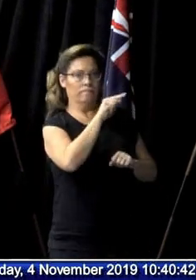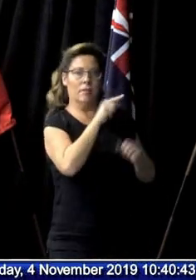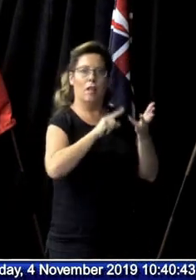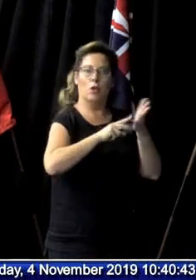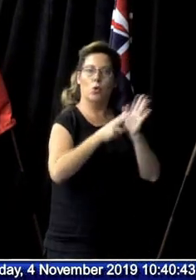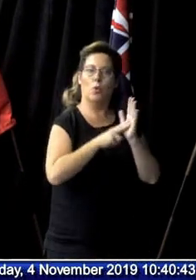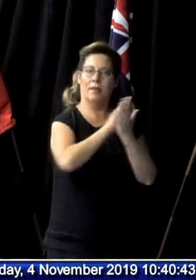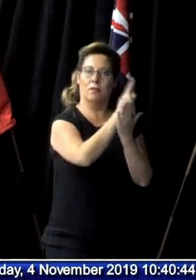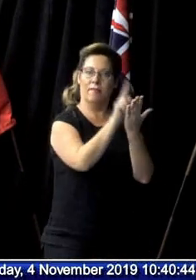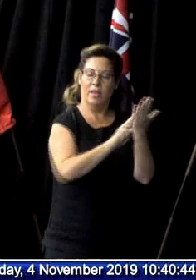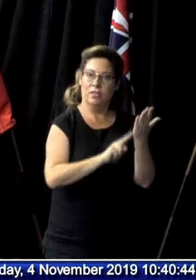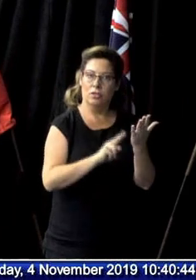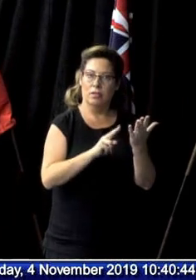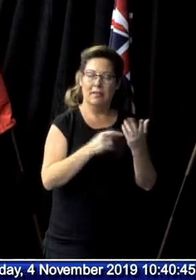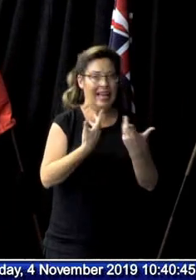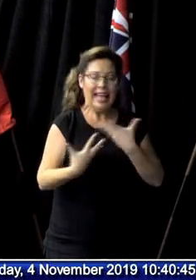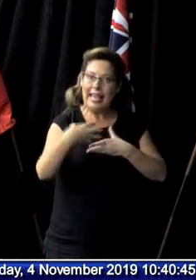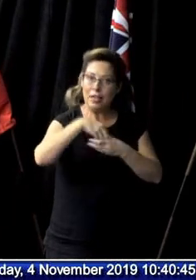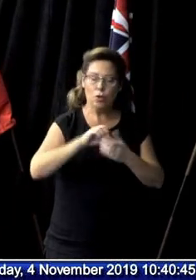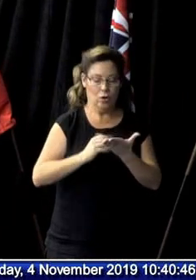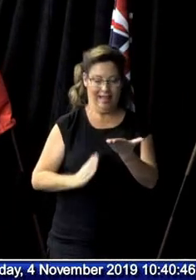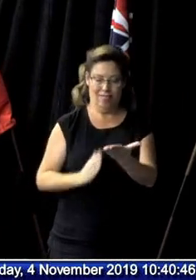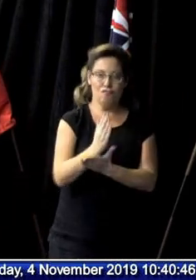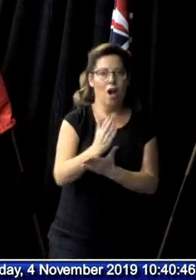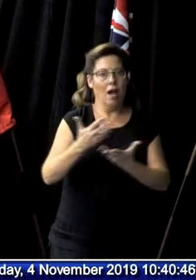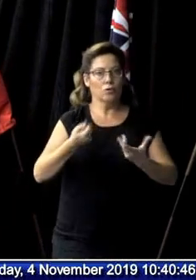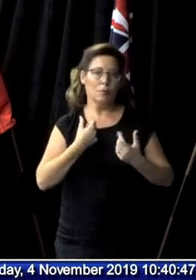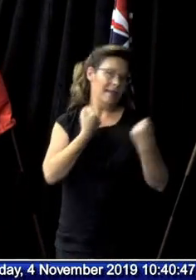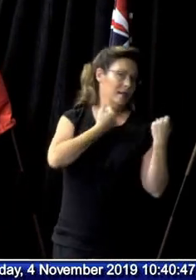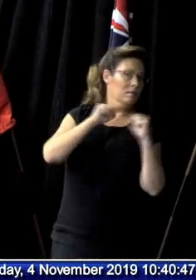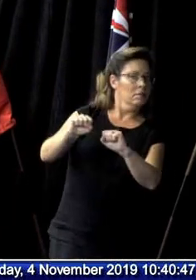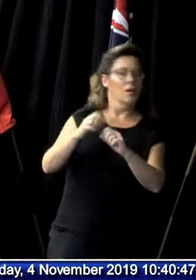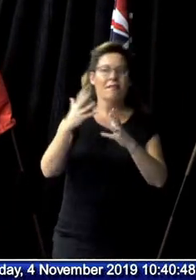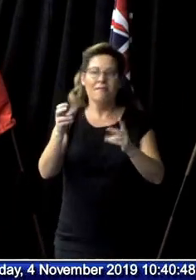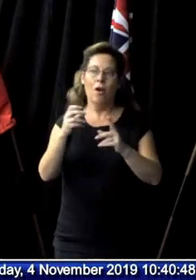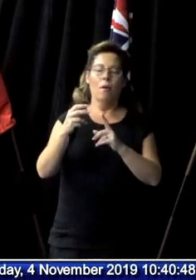the right to be protected from all forms of violence, exploitation and abuse.